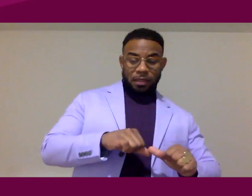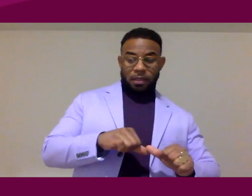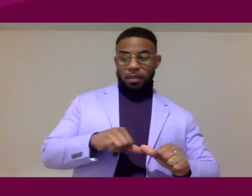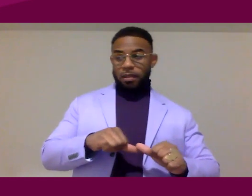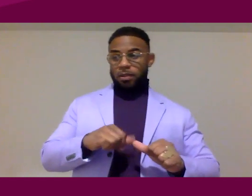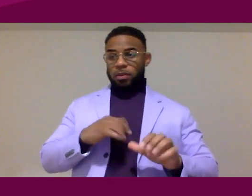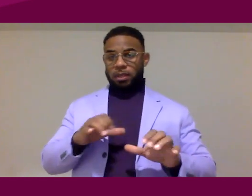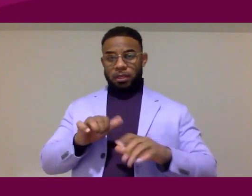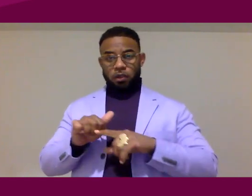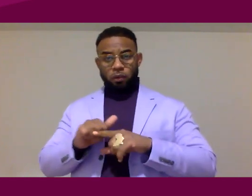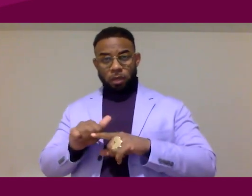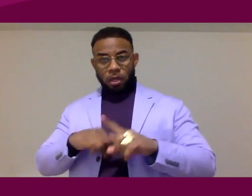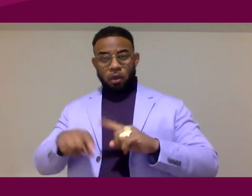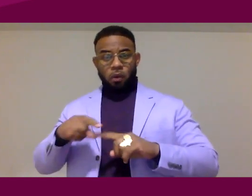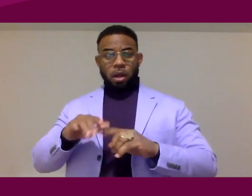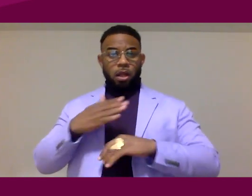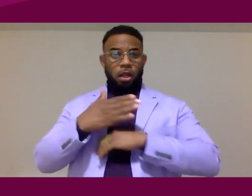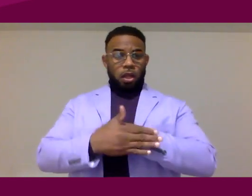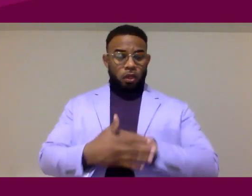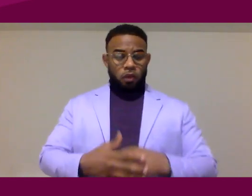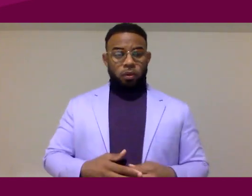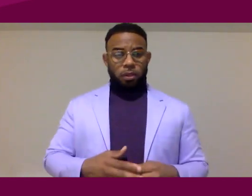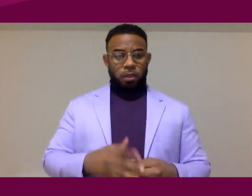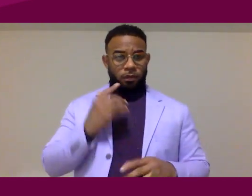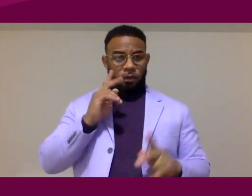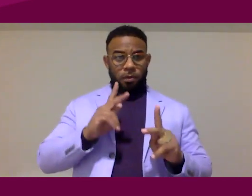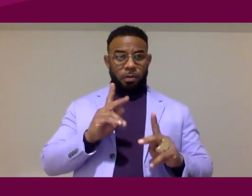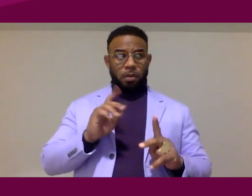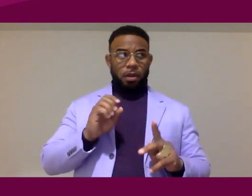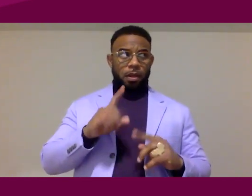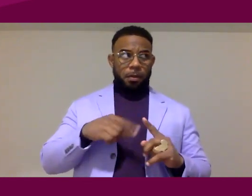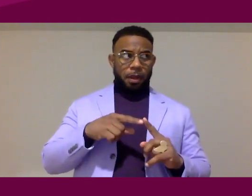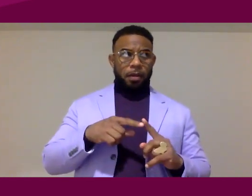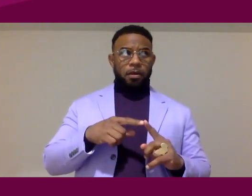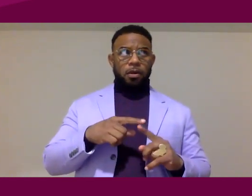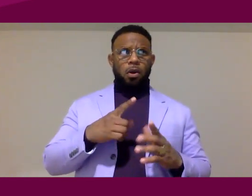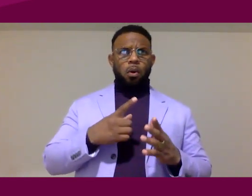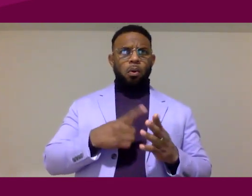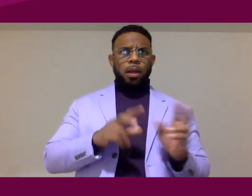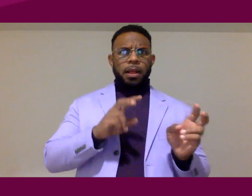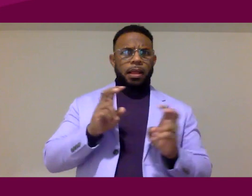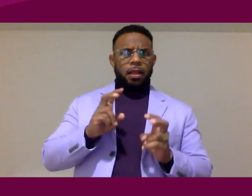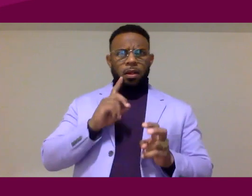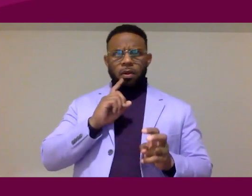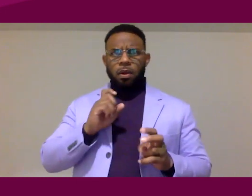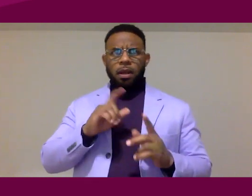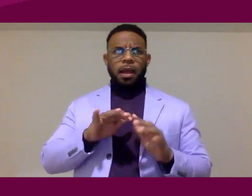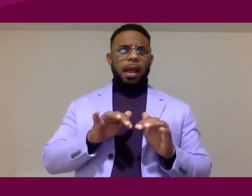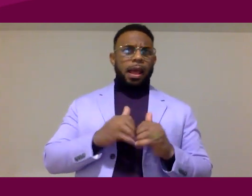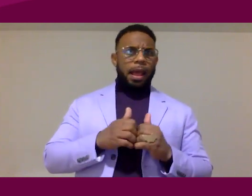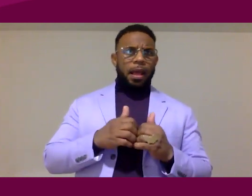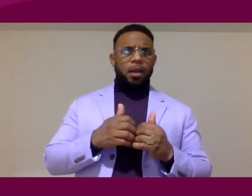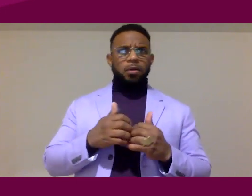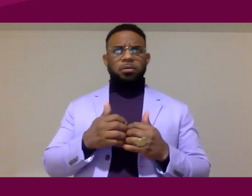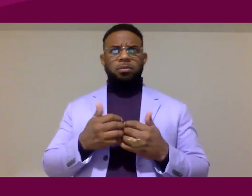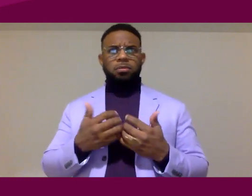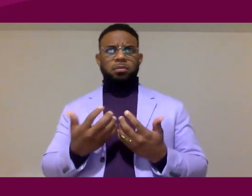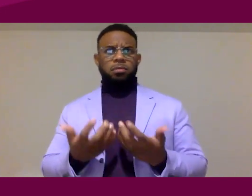We did trainings around the country for people about what the issues were and how to engage